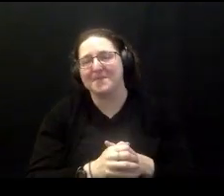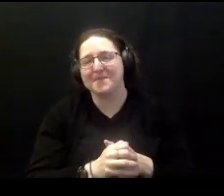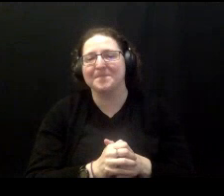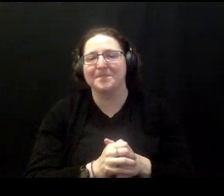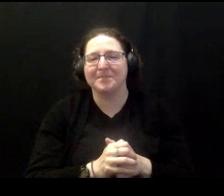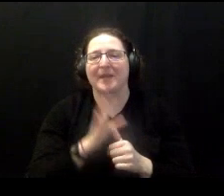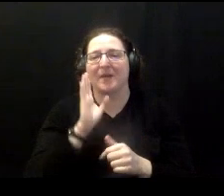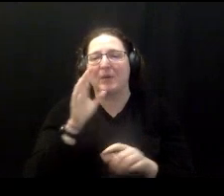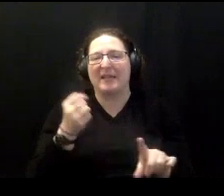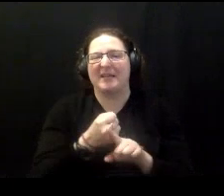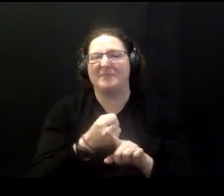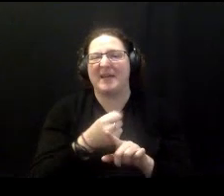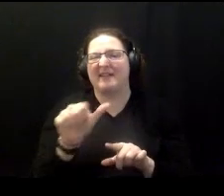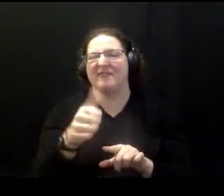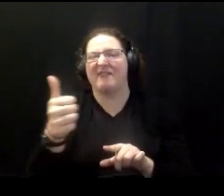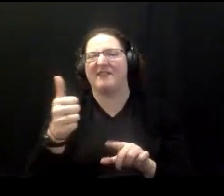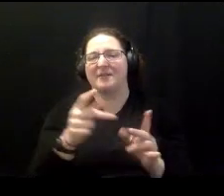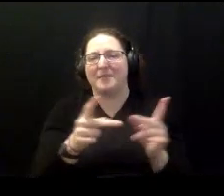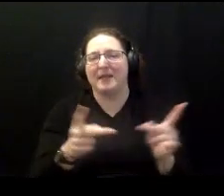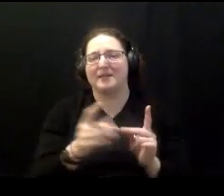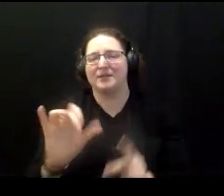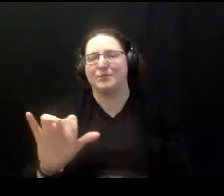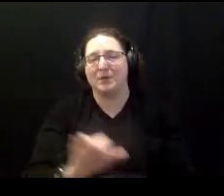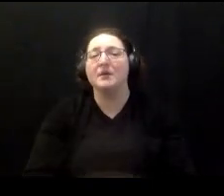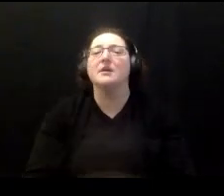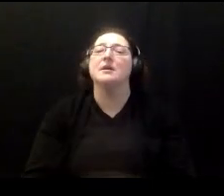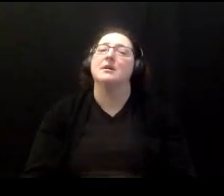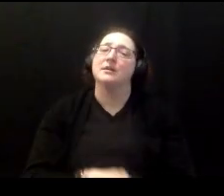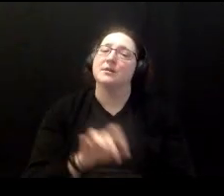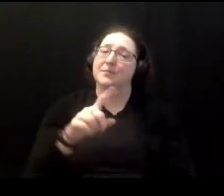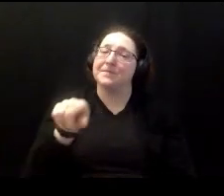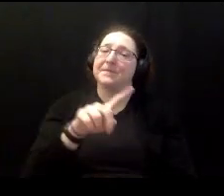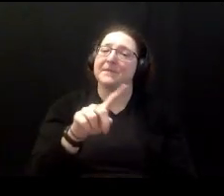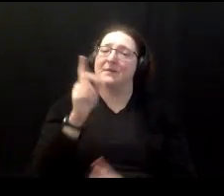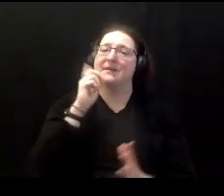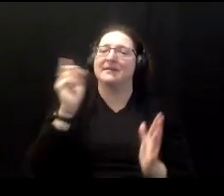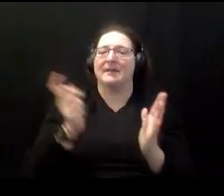threats and hazards identified by the healthcare sector and very important for us to keep